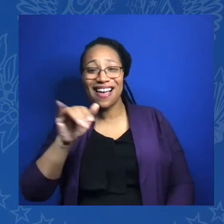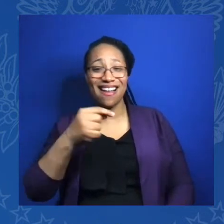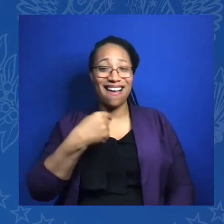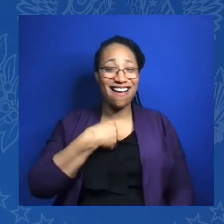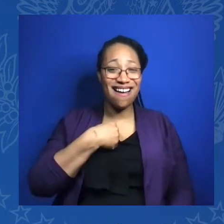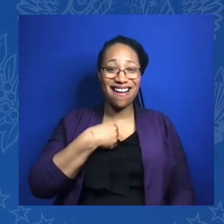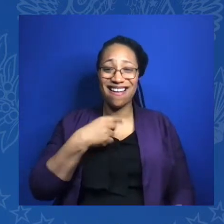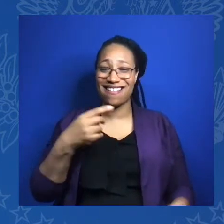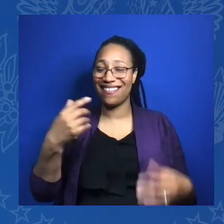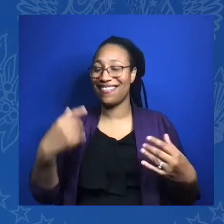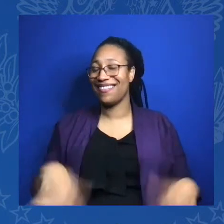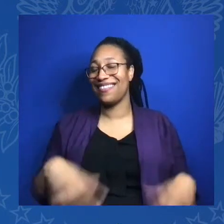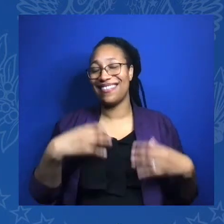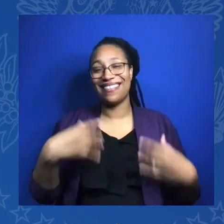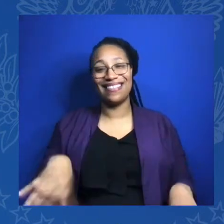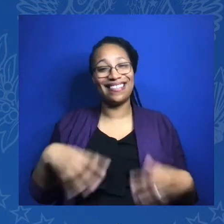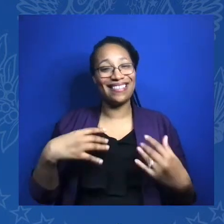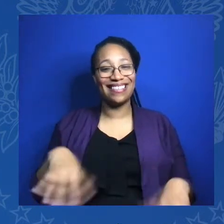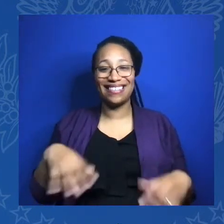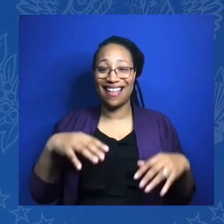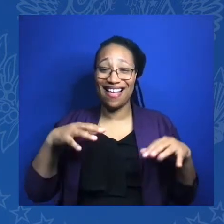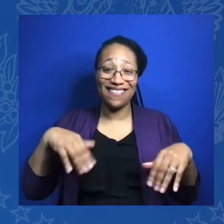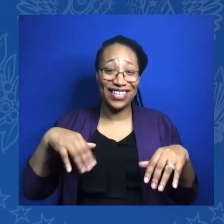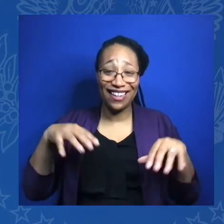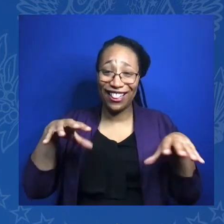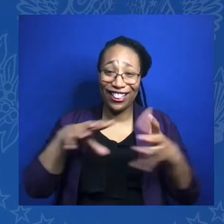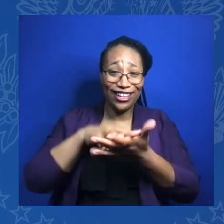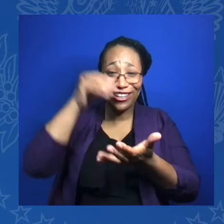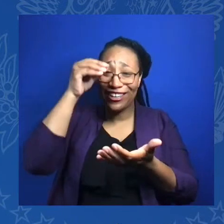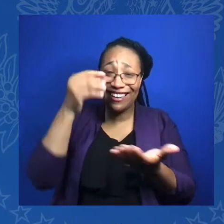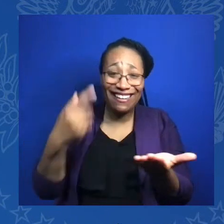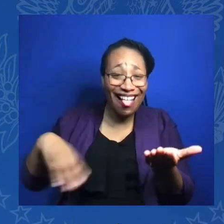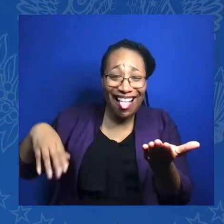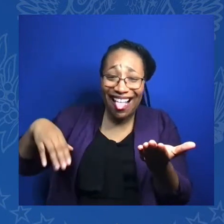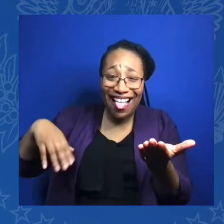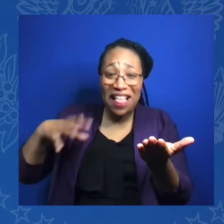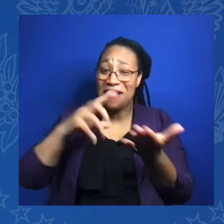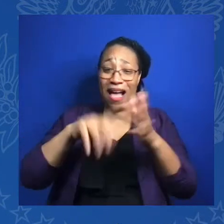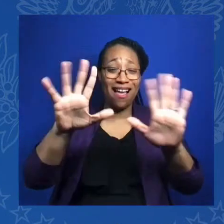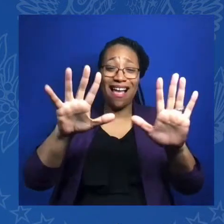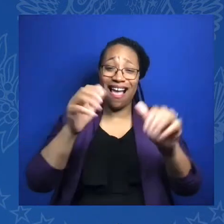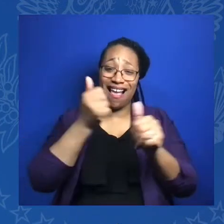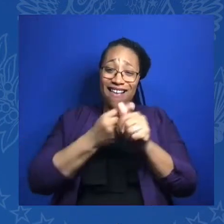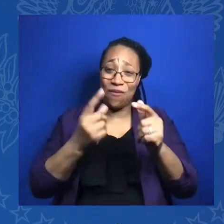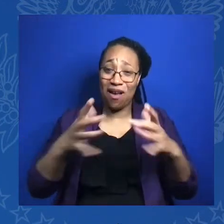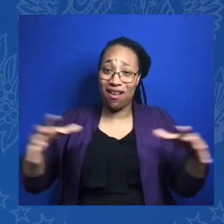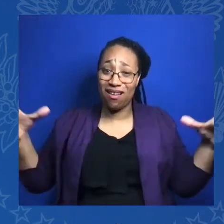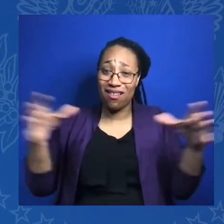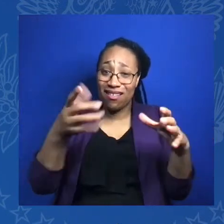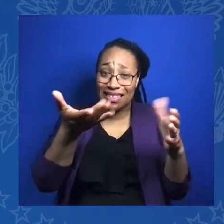I want everybody to have fun tonight, but please be safe. If you find yourself disoriented or confused,